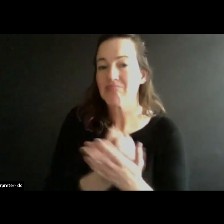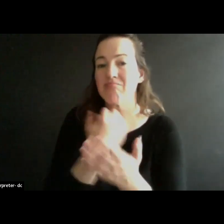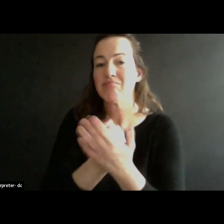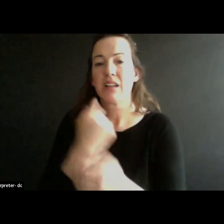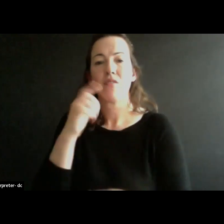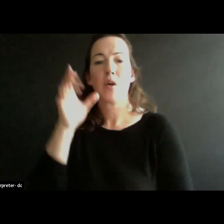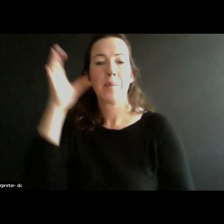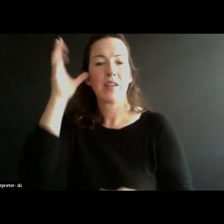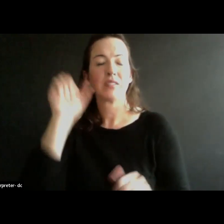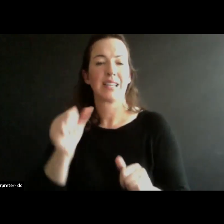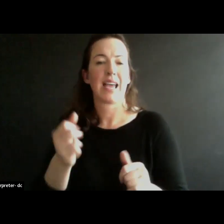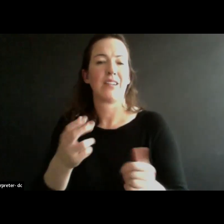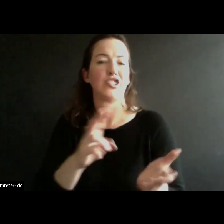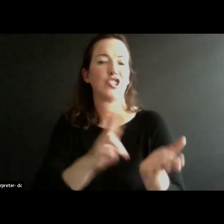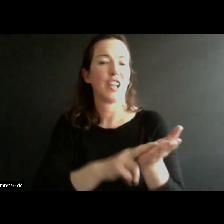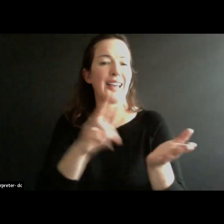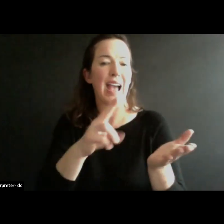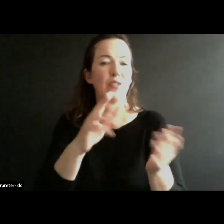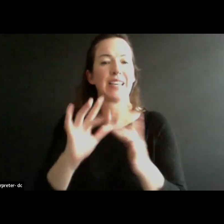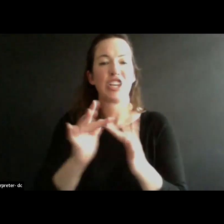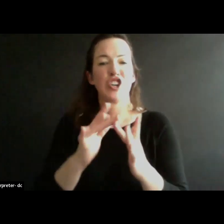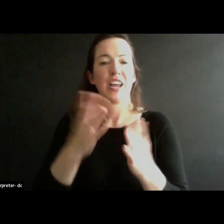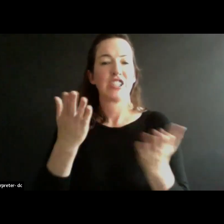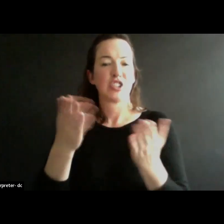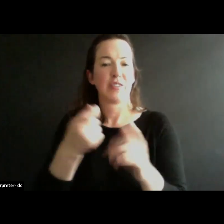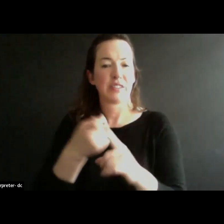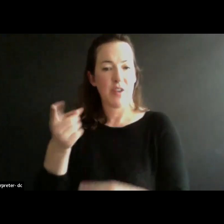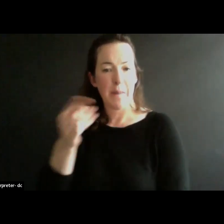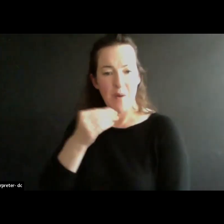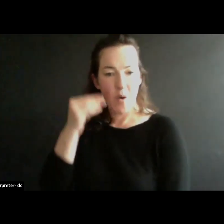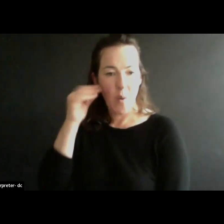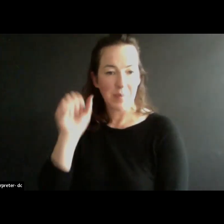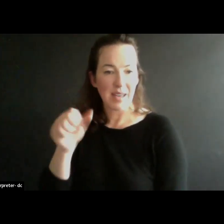be able to check out and get Internet service at home so that they can participate in these